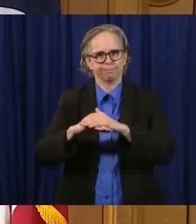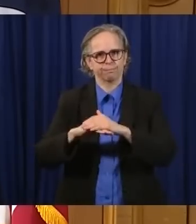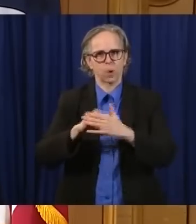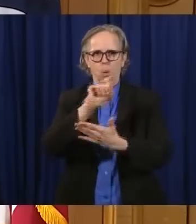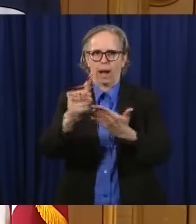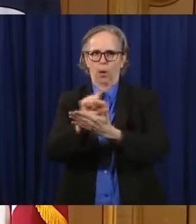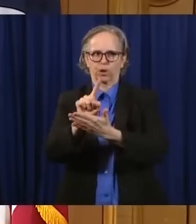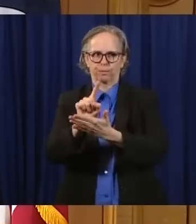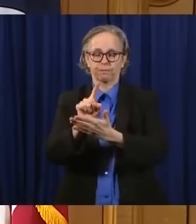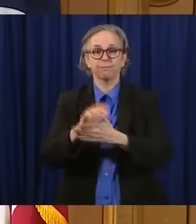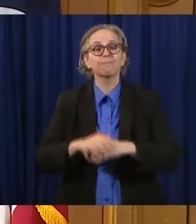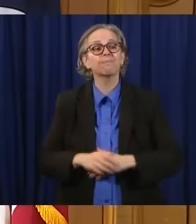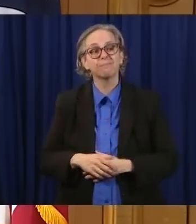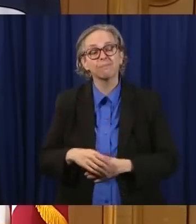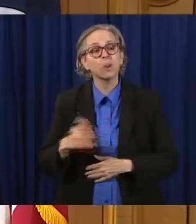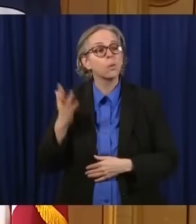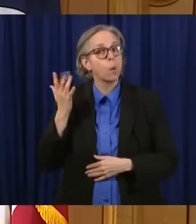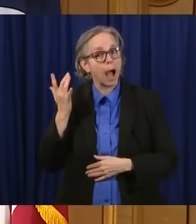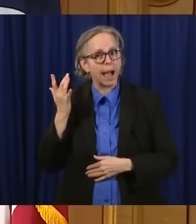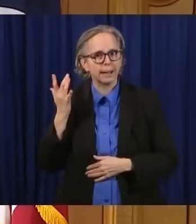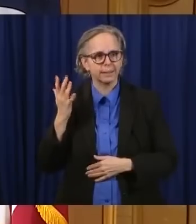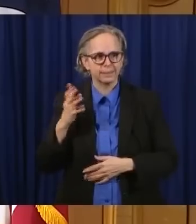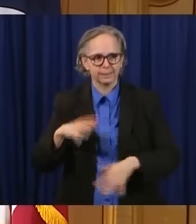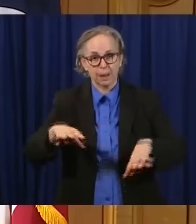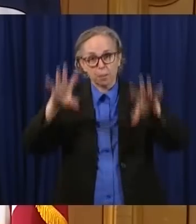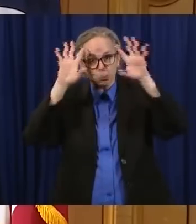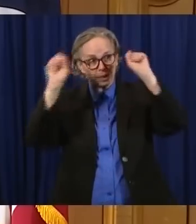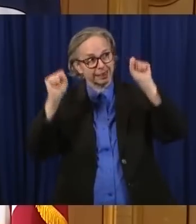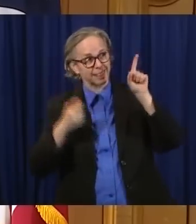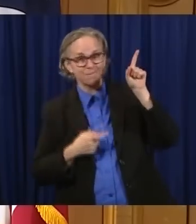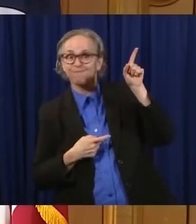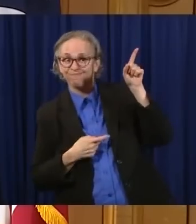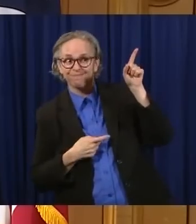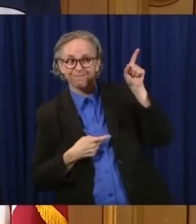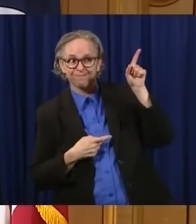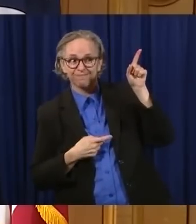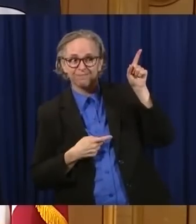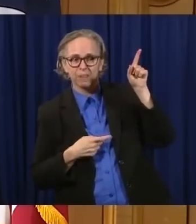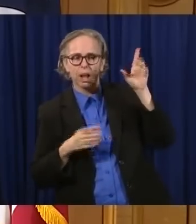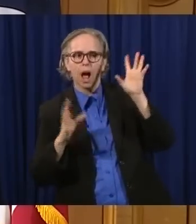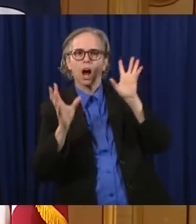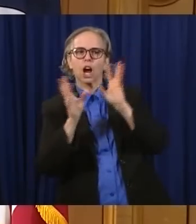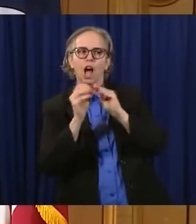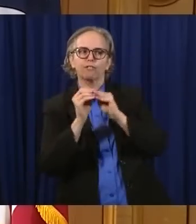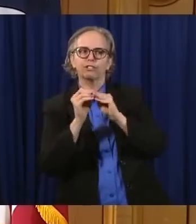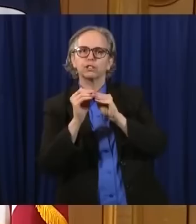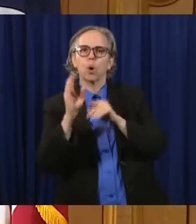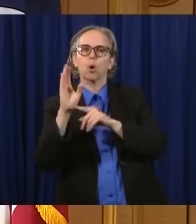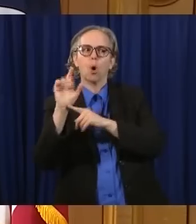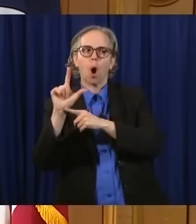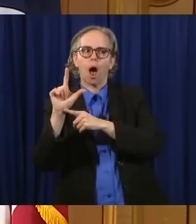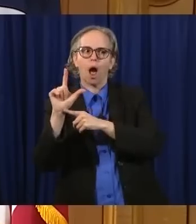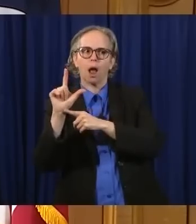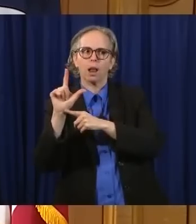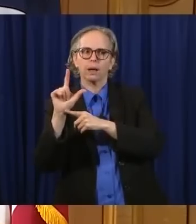PERIODICALLY BUT NOT EVERY DAY. WE ARE ONLY GOING TO GO TODAY FOR AN HOUR.